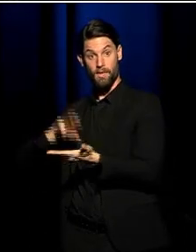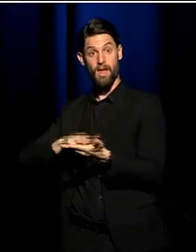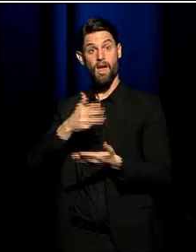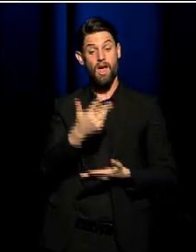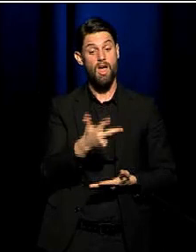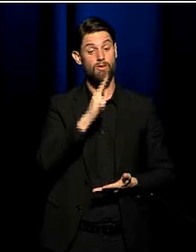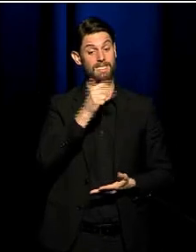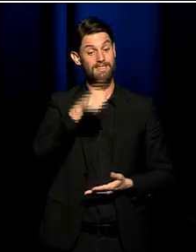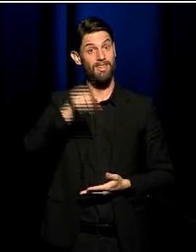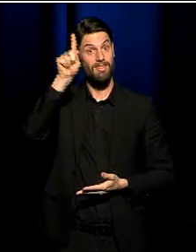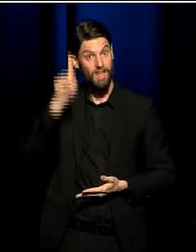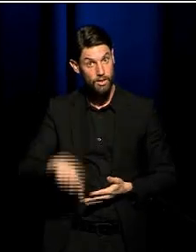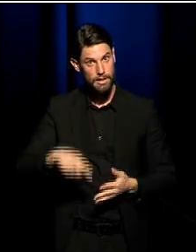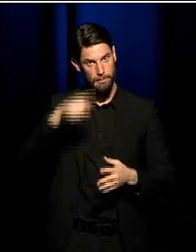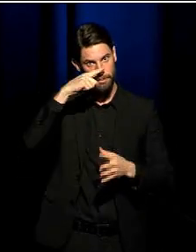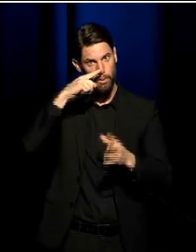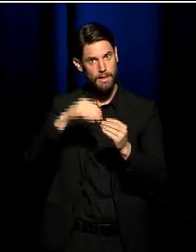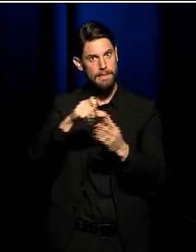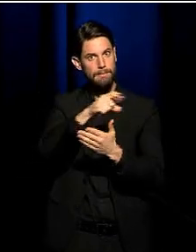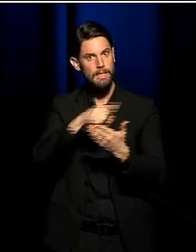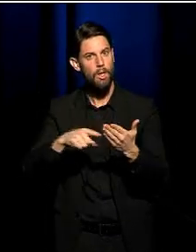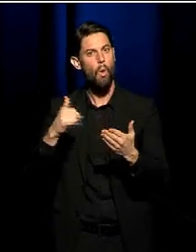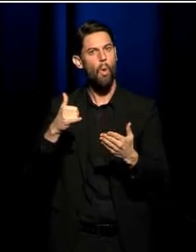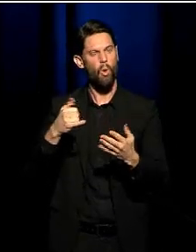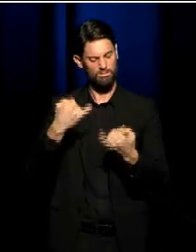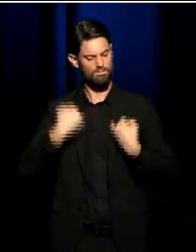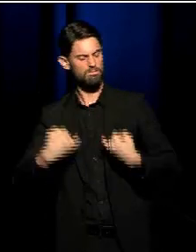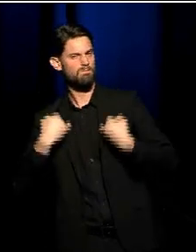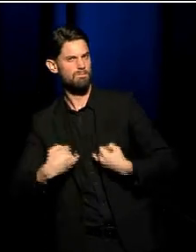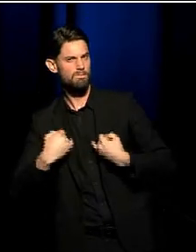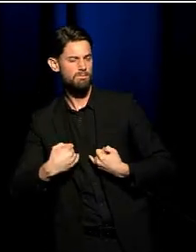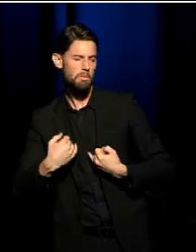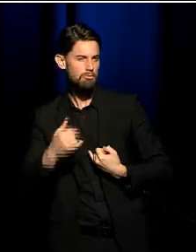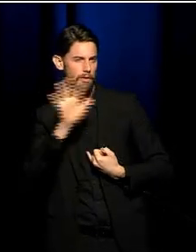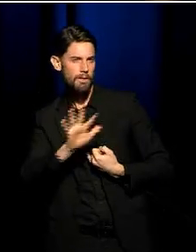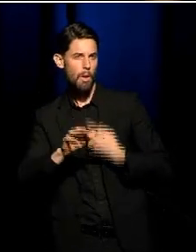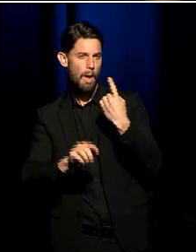with disability or long term health condition, or one in every seven